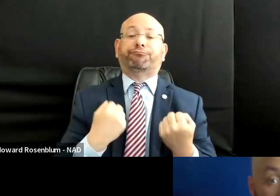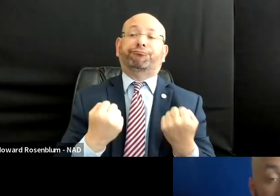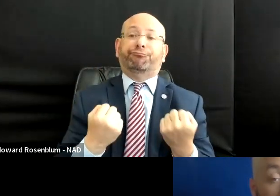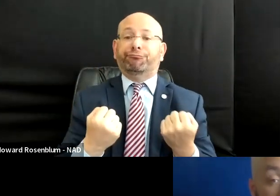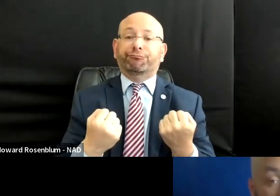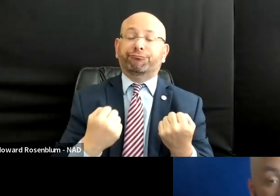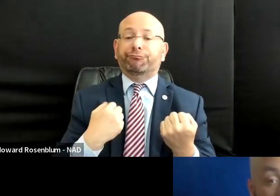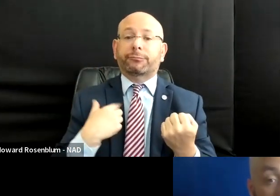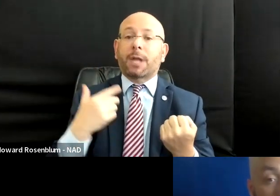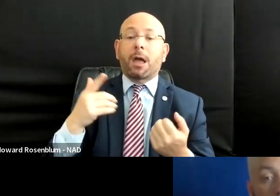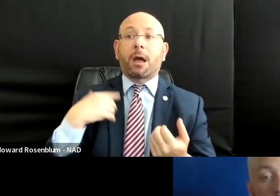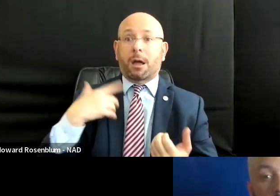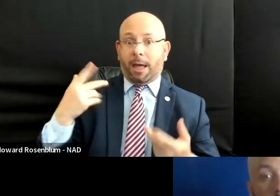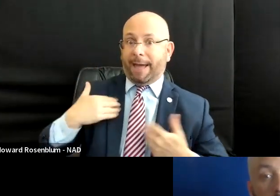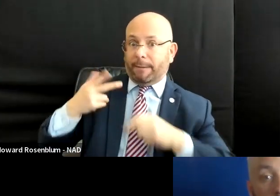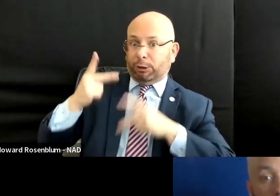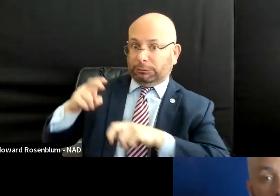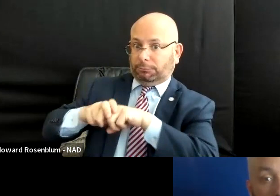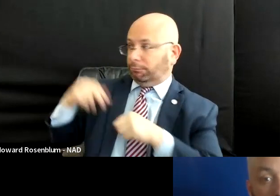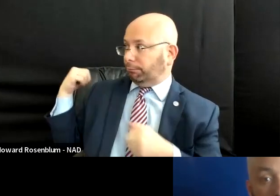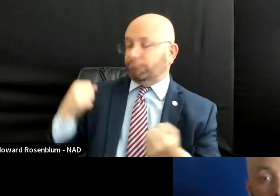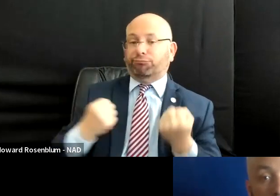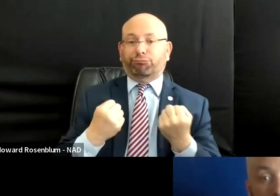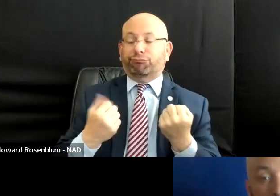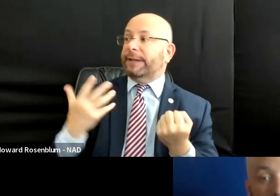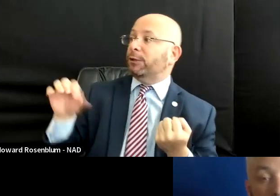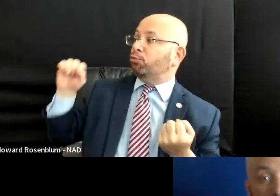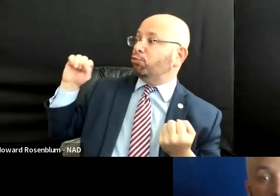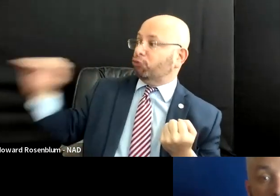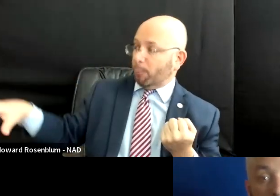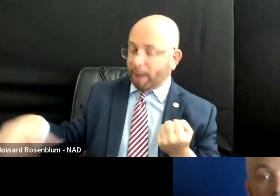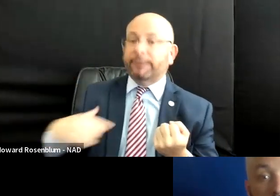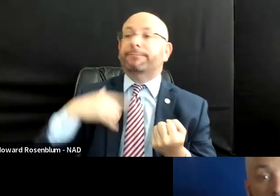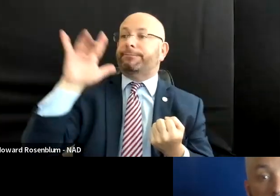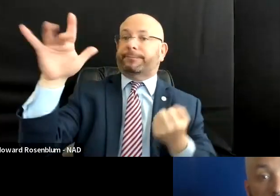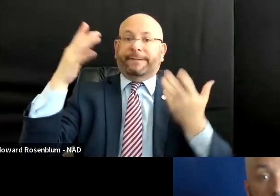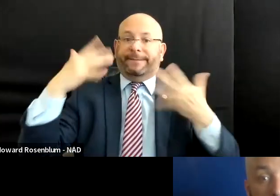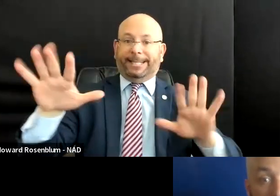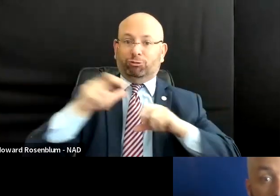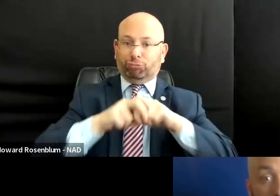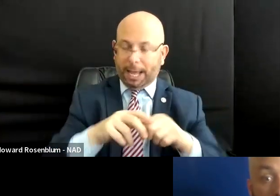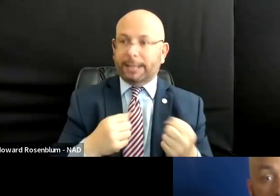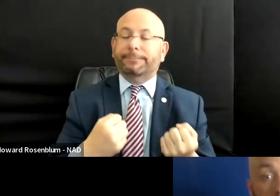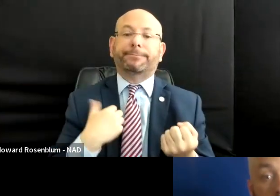those who wanted to book the ride but once in the car, you have to often times have --